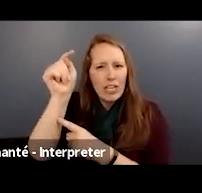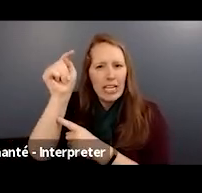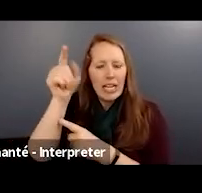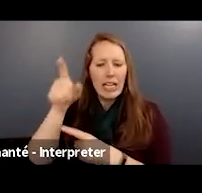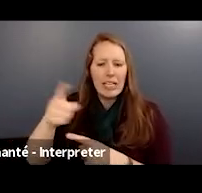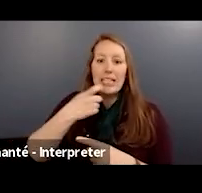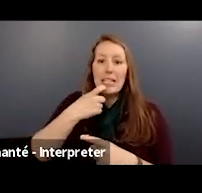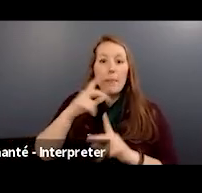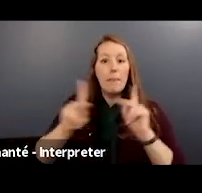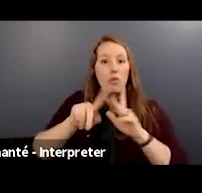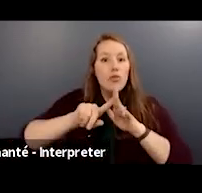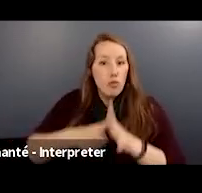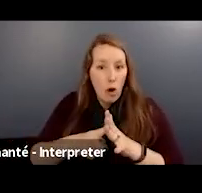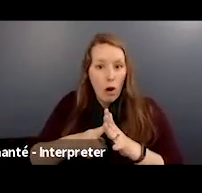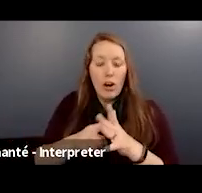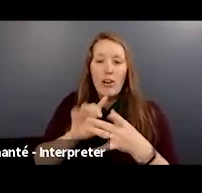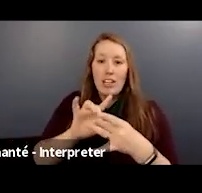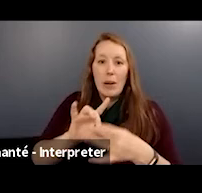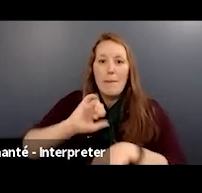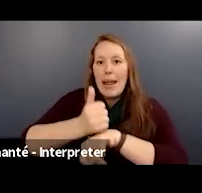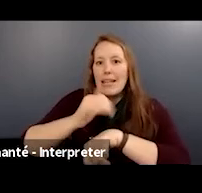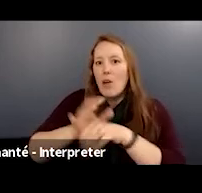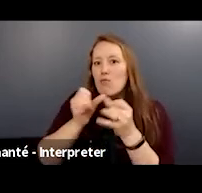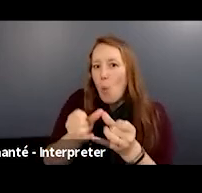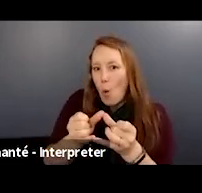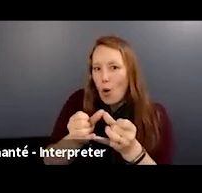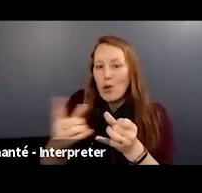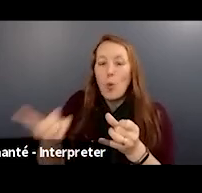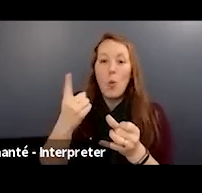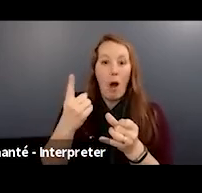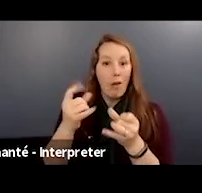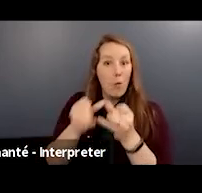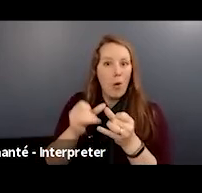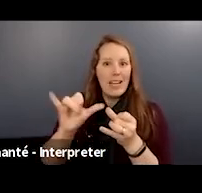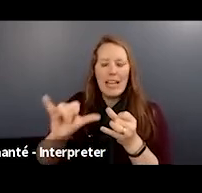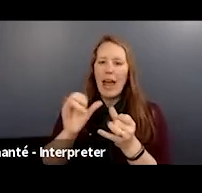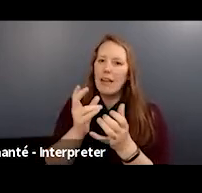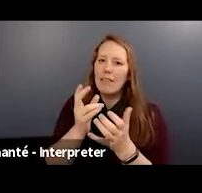and one of those rewards is authenticity and honesty and truthfulness in a relationship.